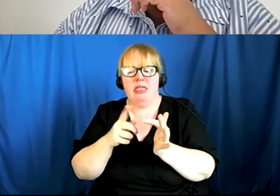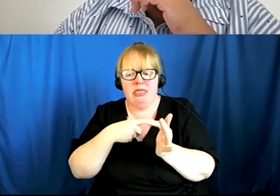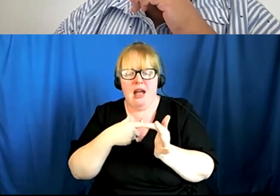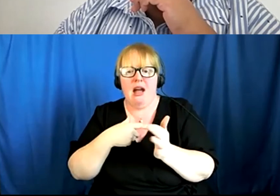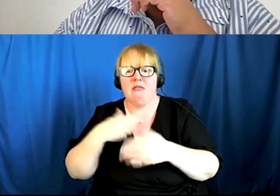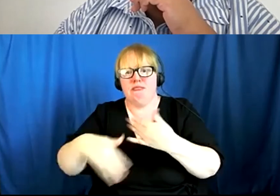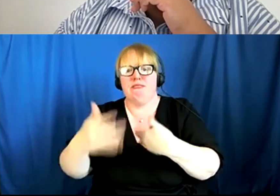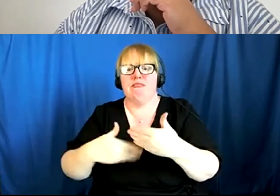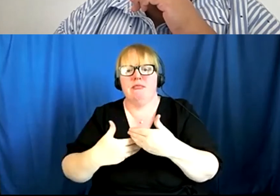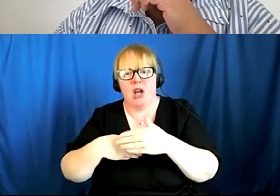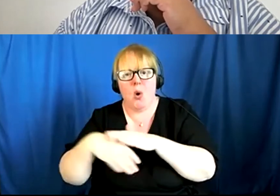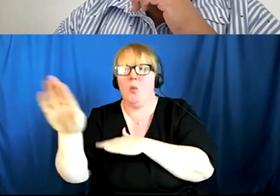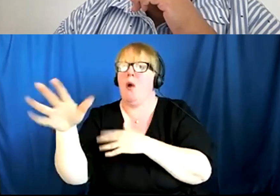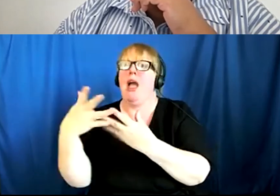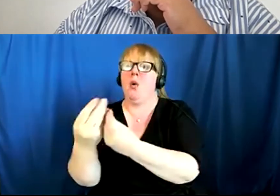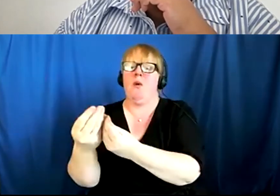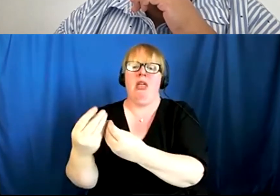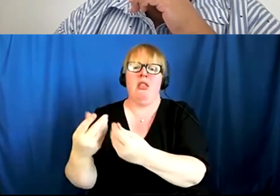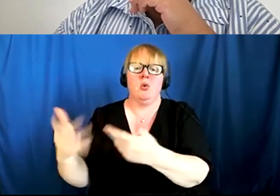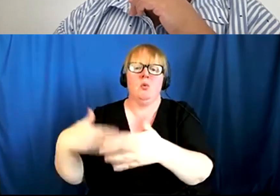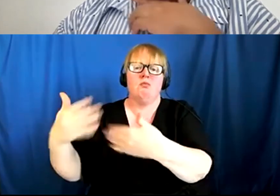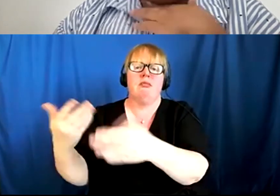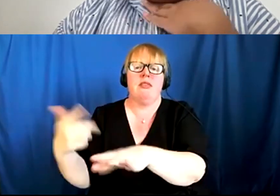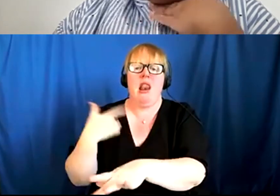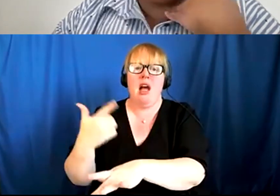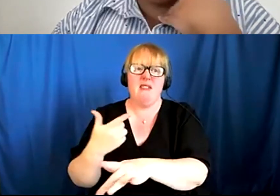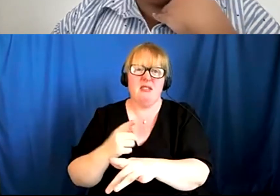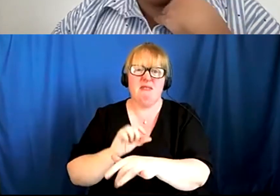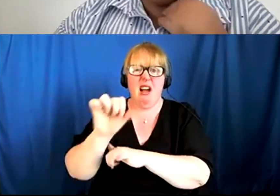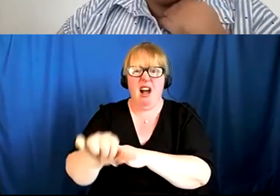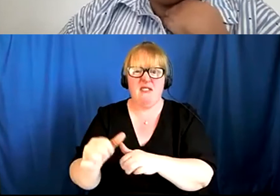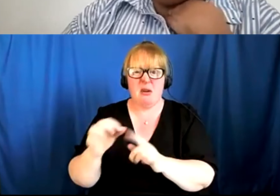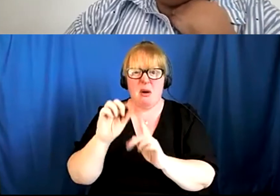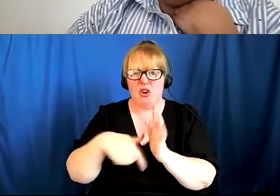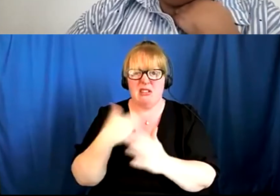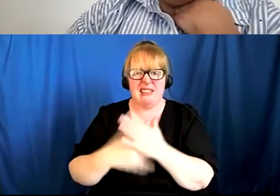But yeah. >> ULRIKA: Yeah, and Magda, we're now